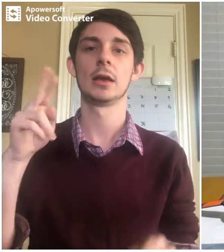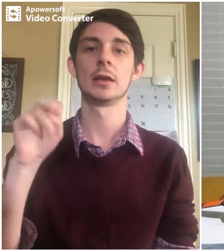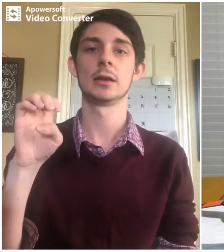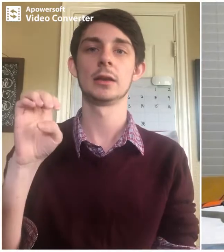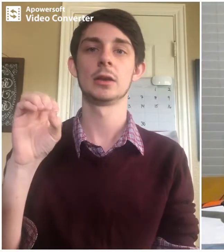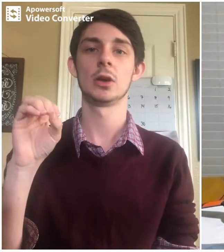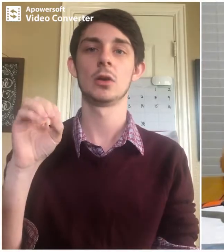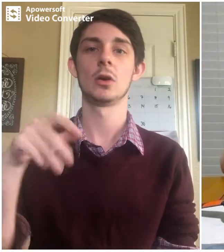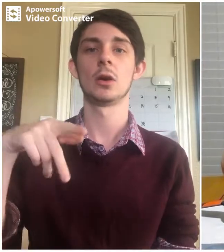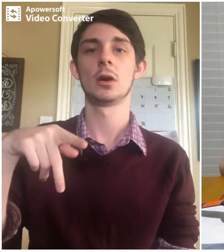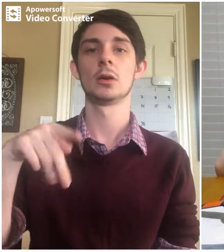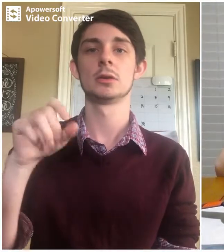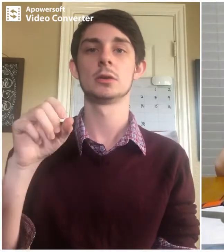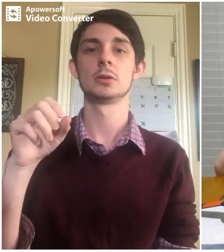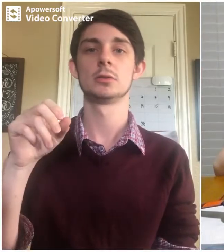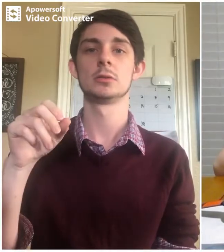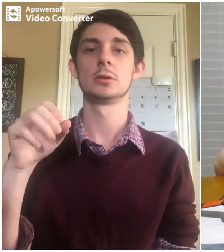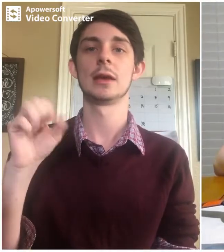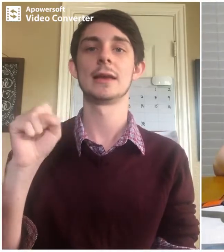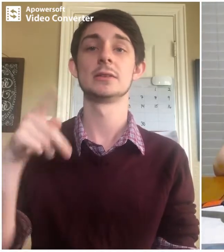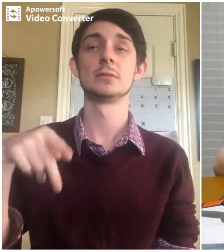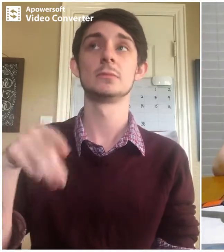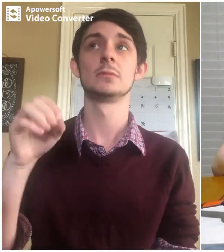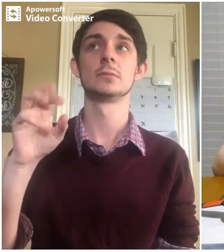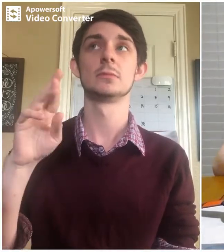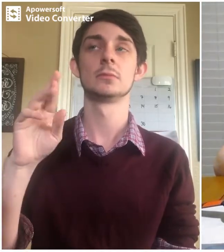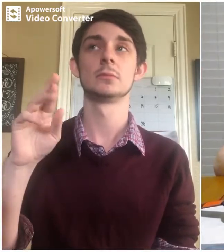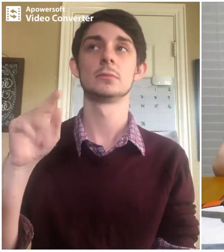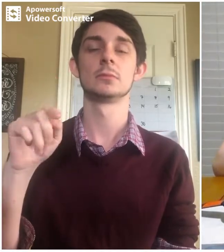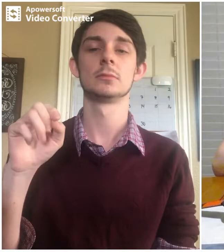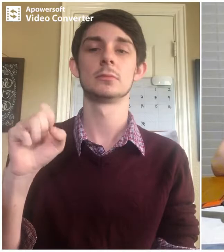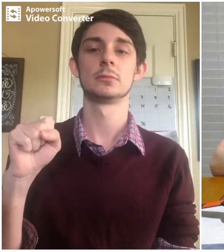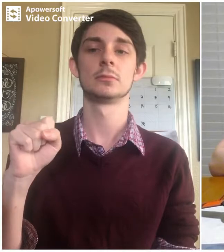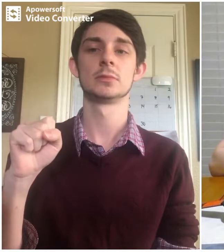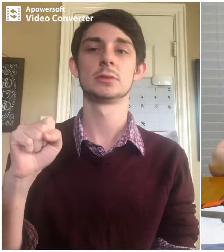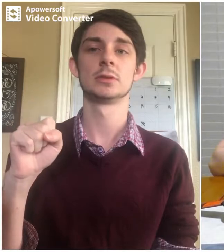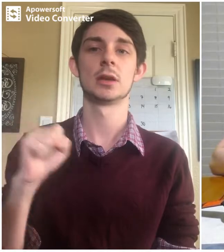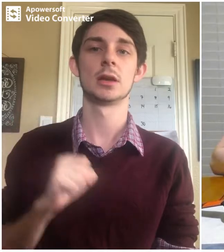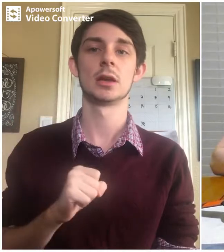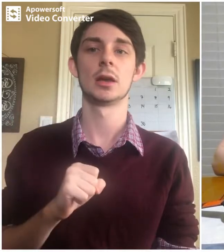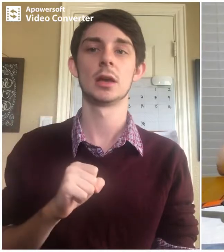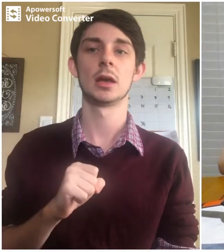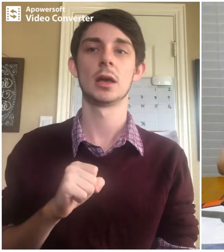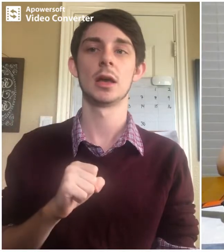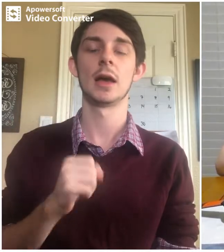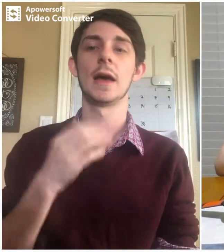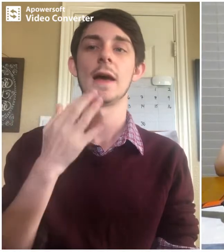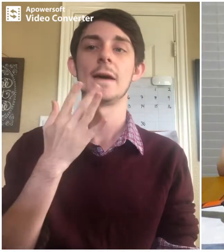also will work as well. Now let's prep our materials. So first, make sure to